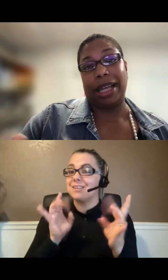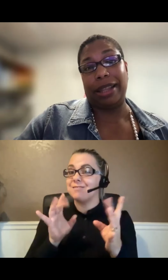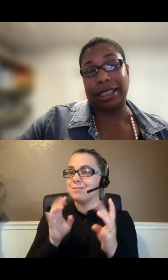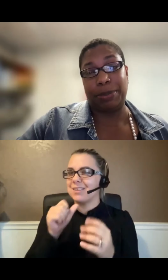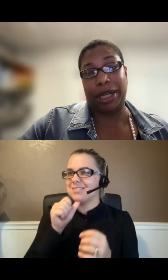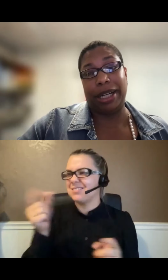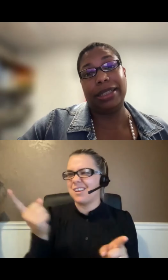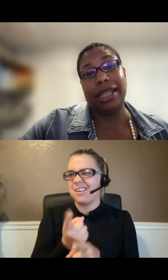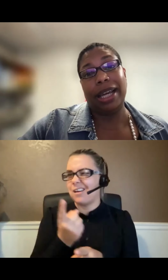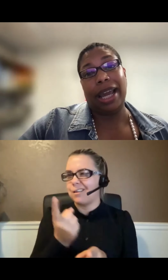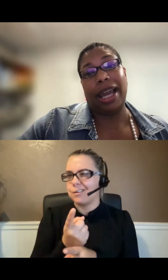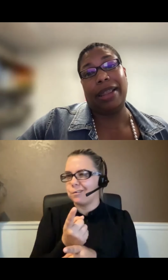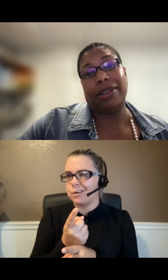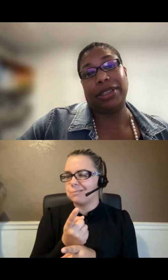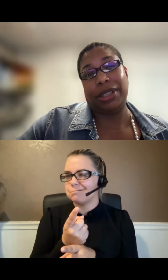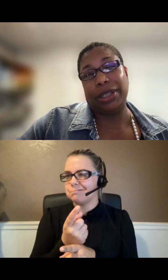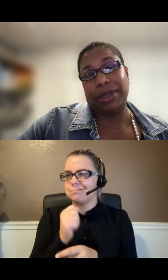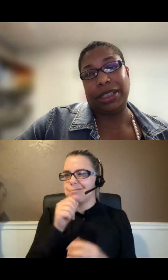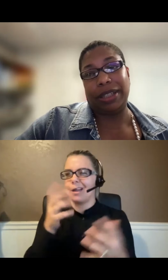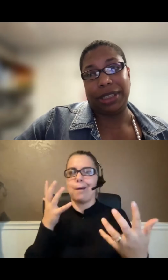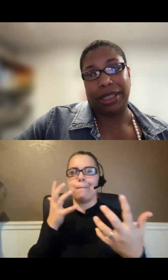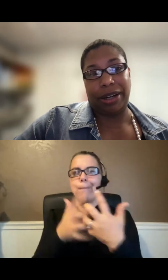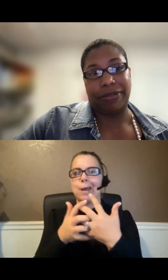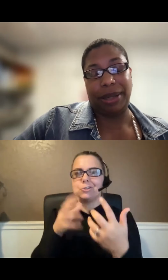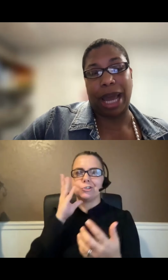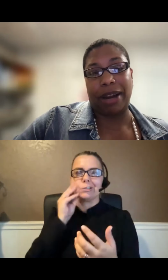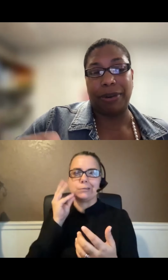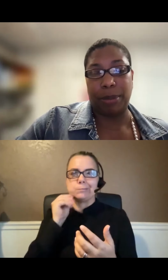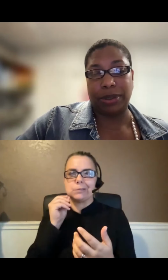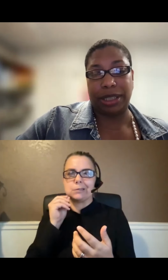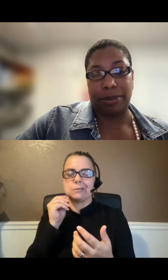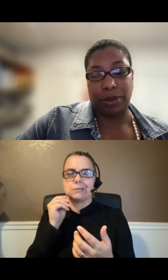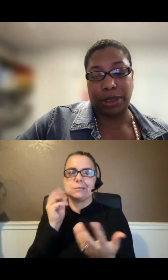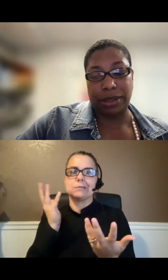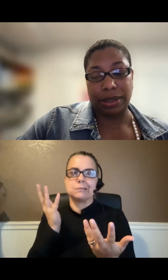in the experience and there is usage of generic feedback for most of the motions.